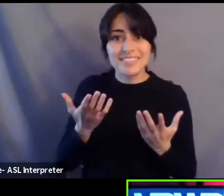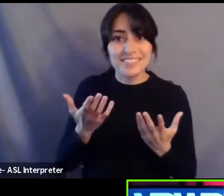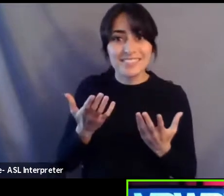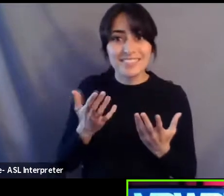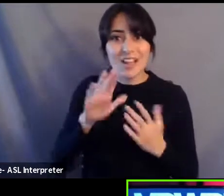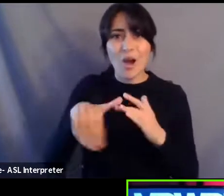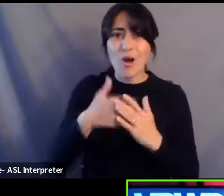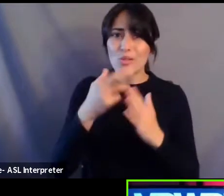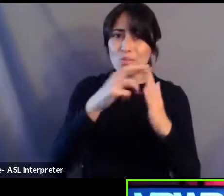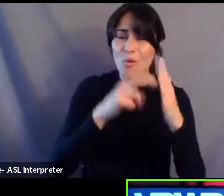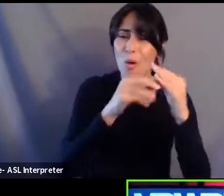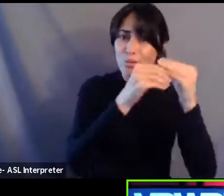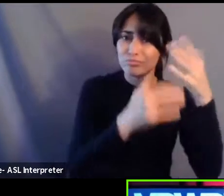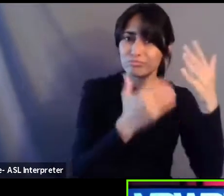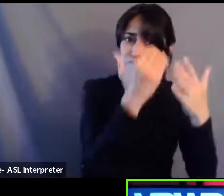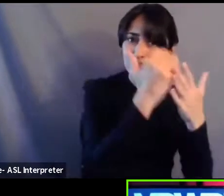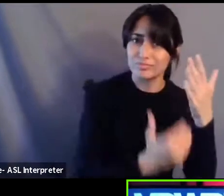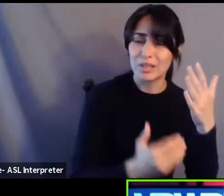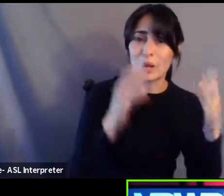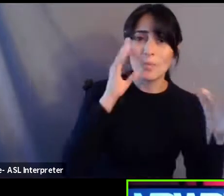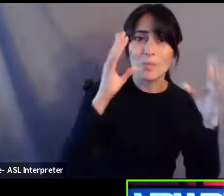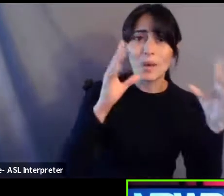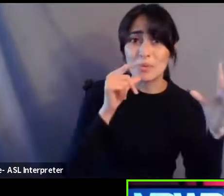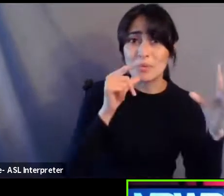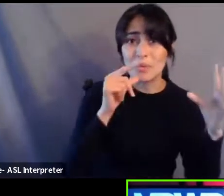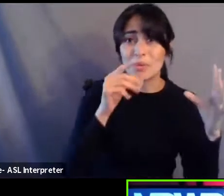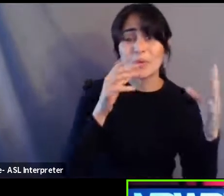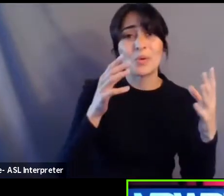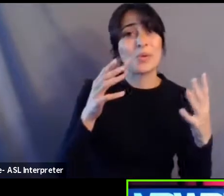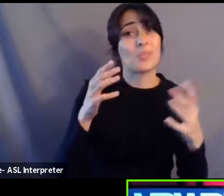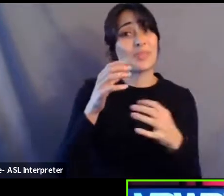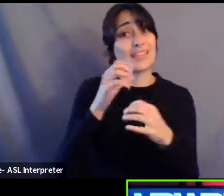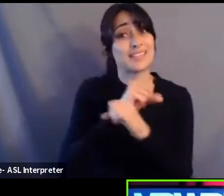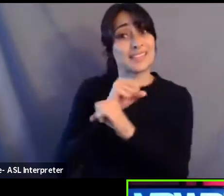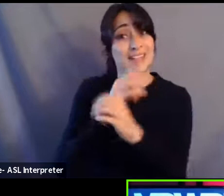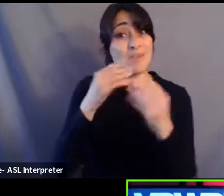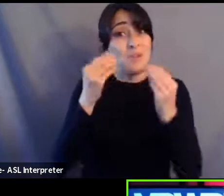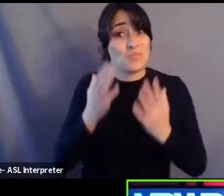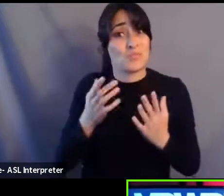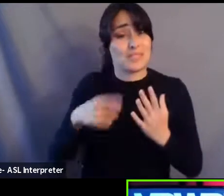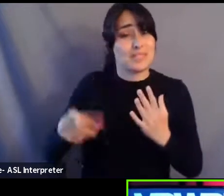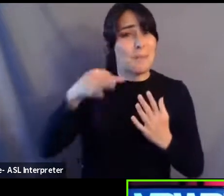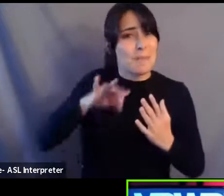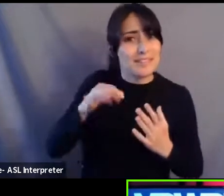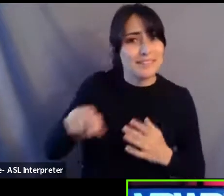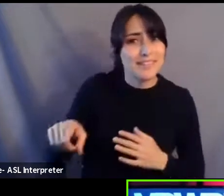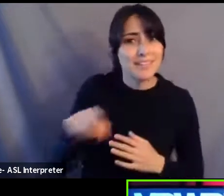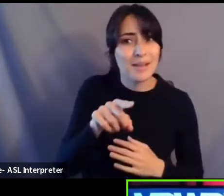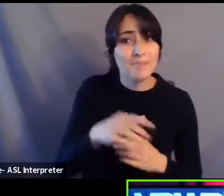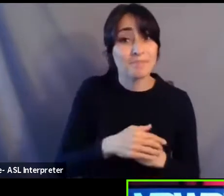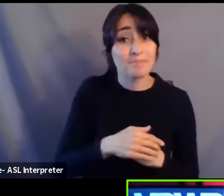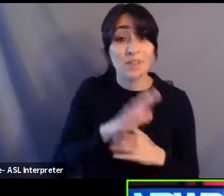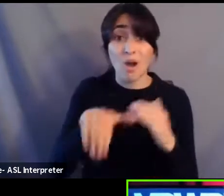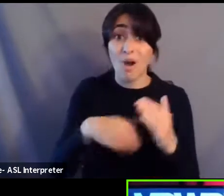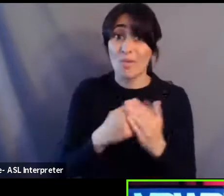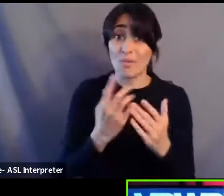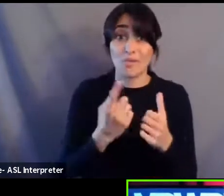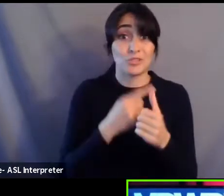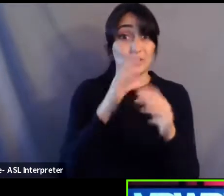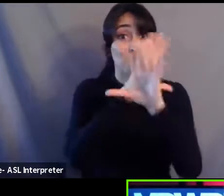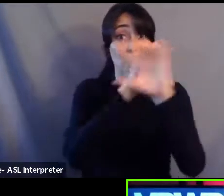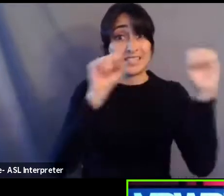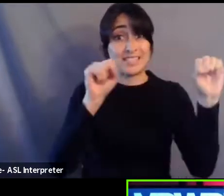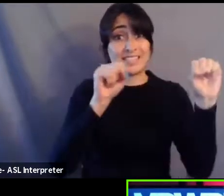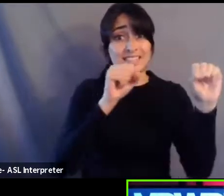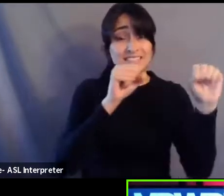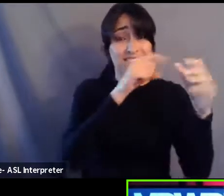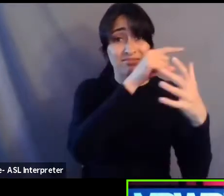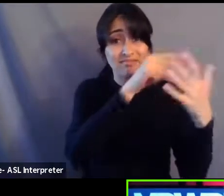written by slave owners to keep benefiting them. The first 12 presidents owned slaves. 50 the